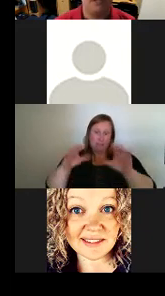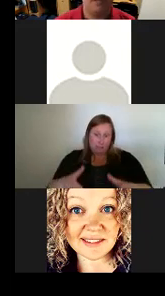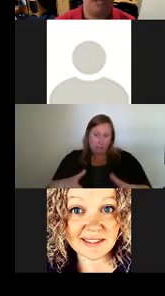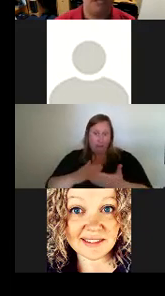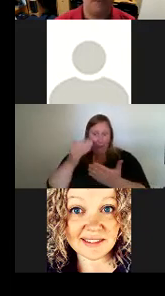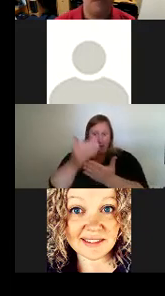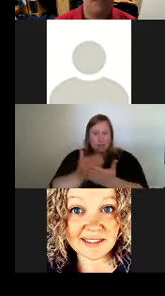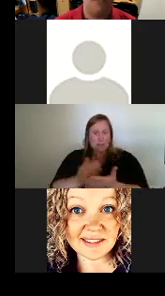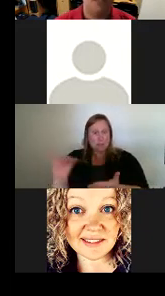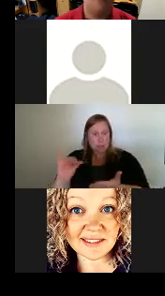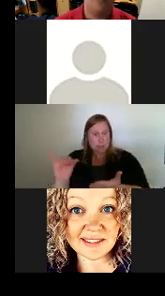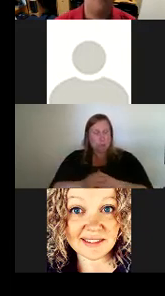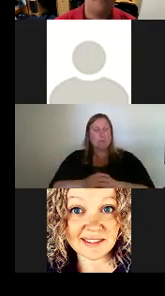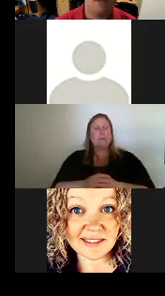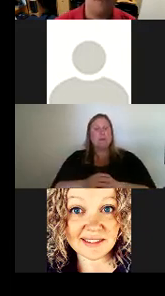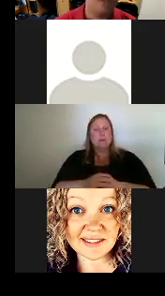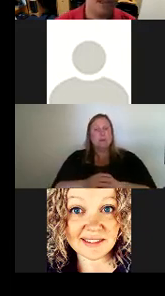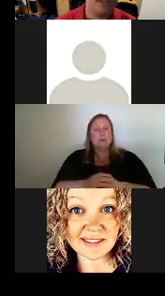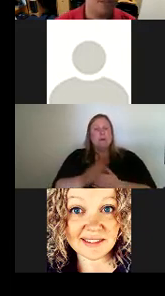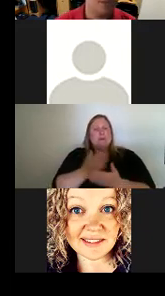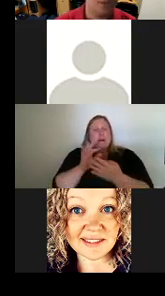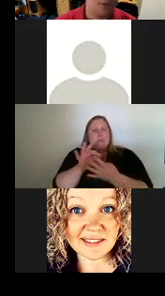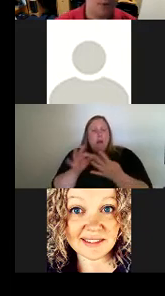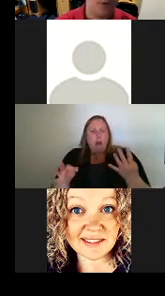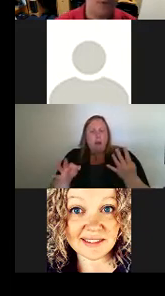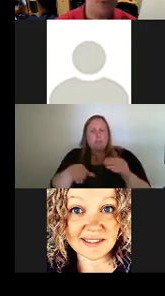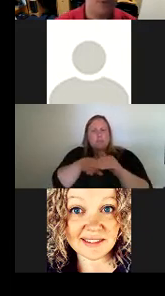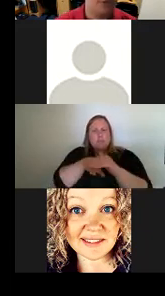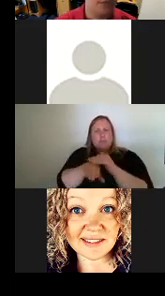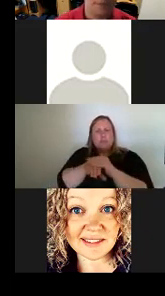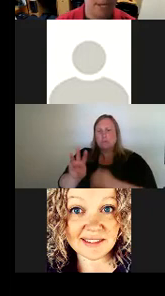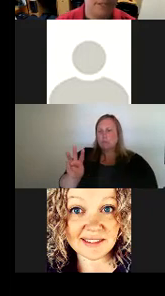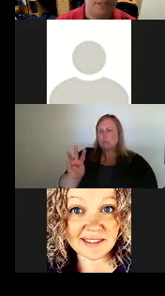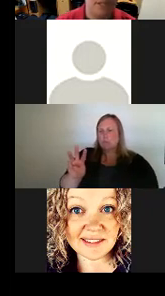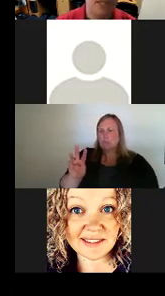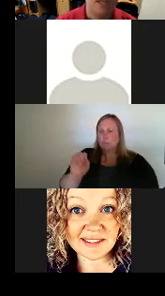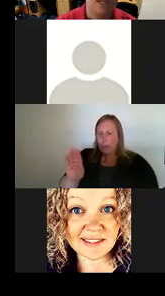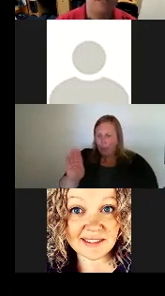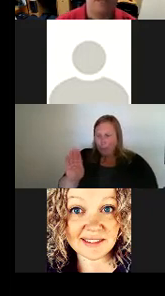THE PANDEMIC. SOME OPTIONS ARE ACCESSED THROUGH A WEB BROWSER, CLOUD BASED.